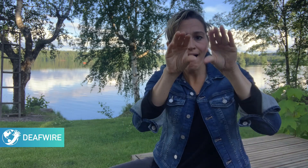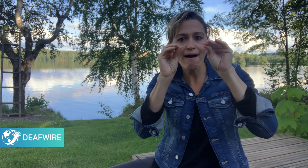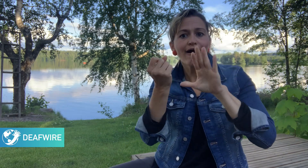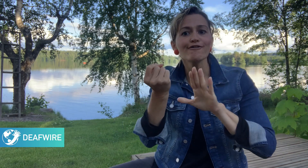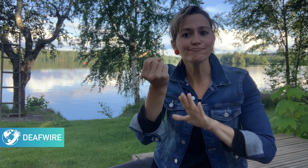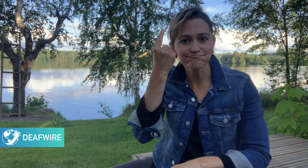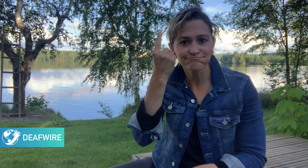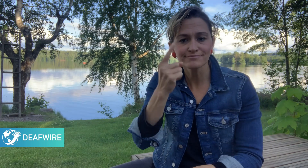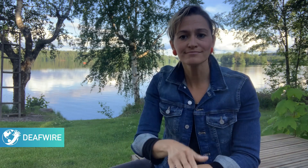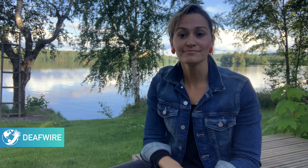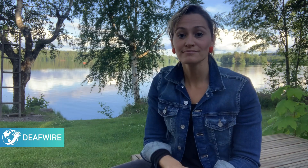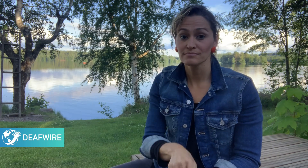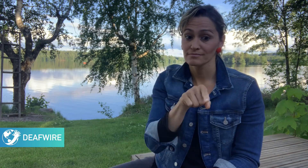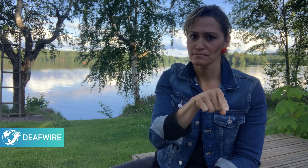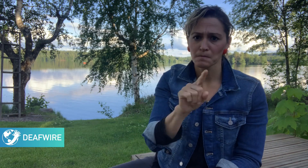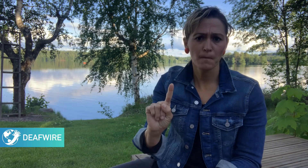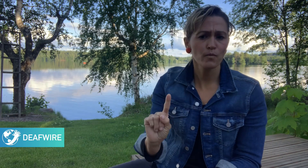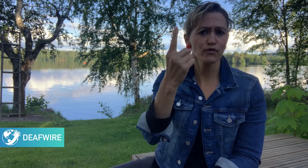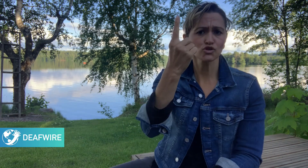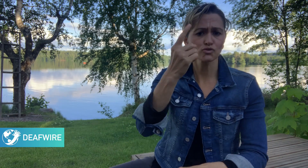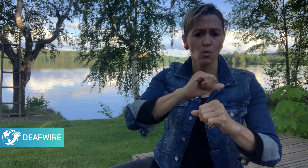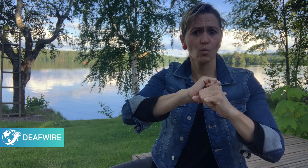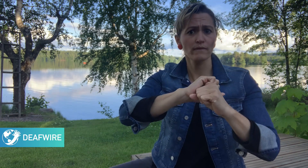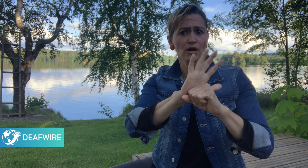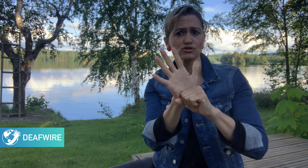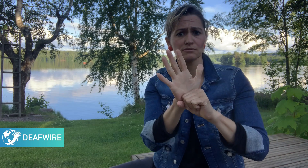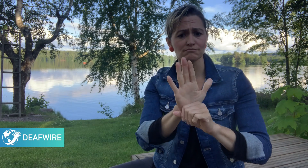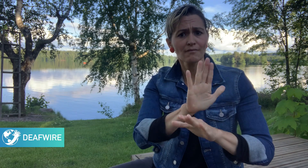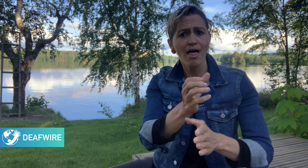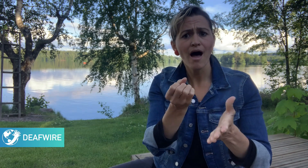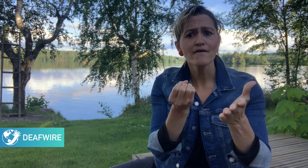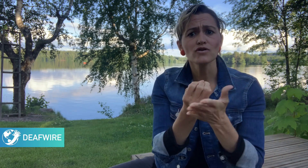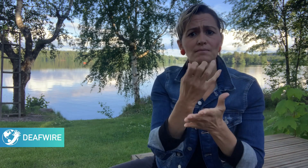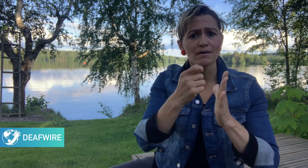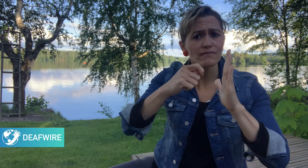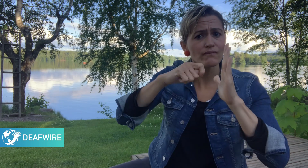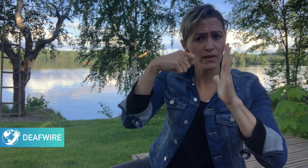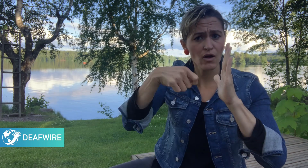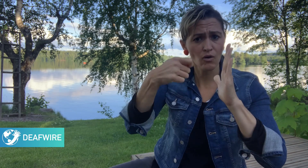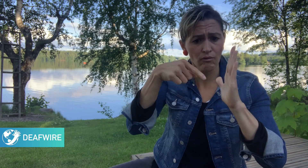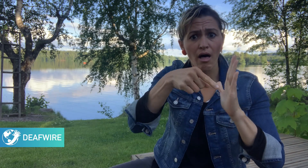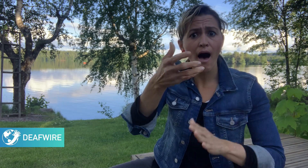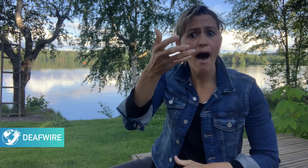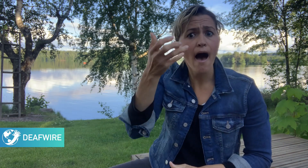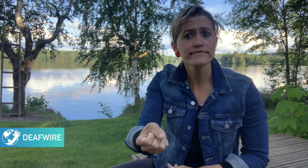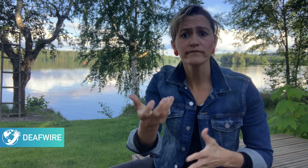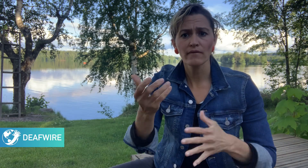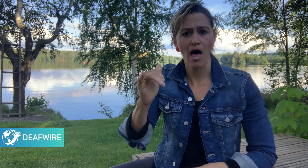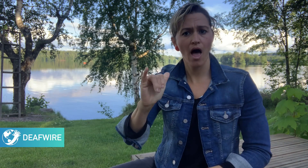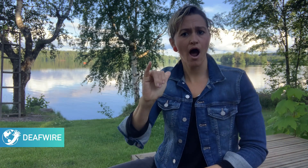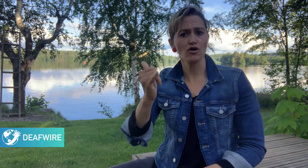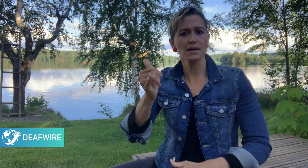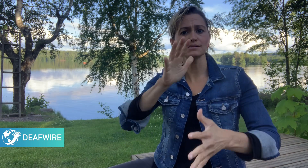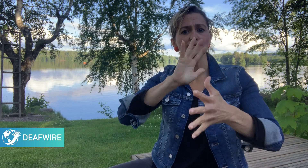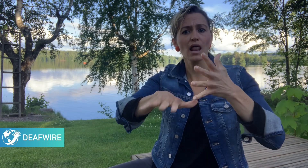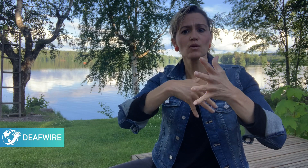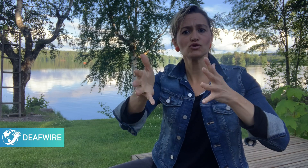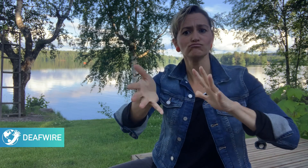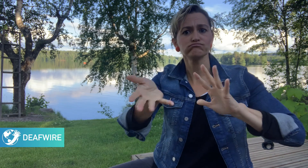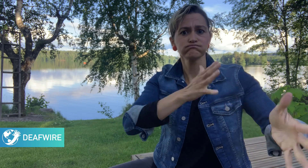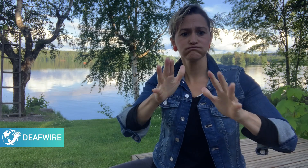video available in Arabic Sign Language. A Rahma for Special